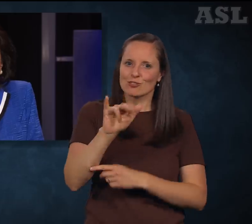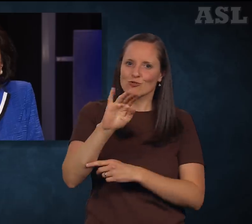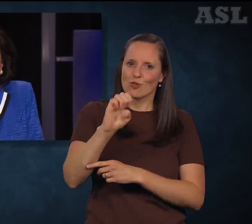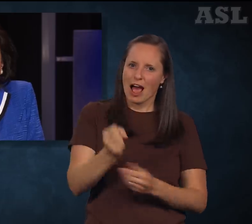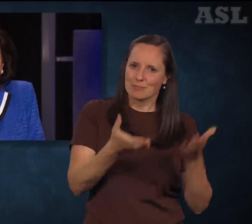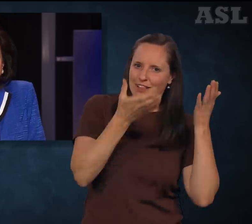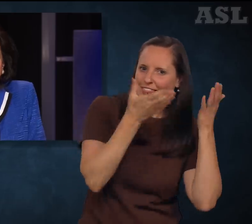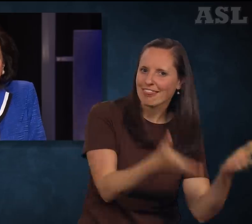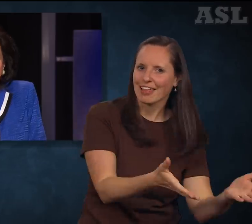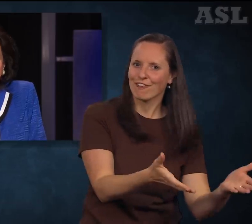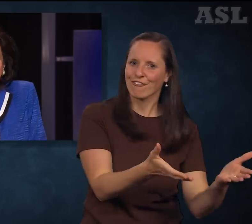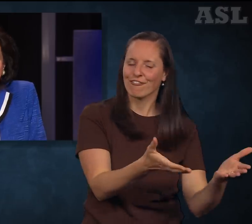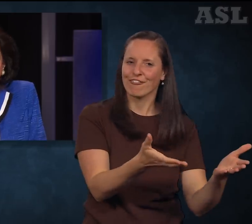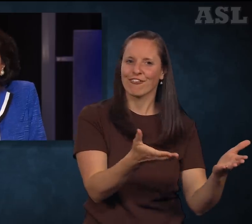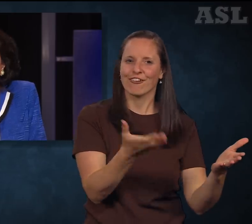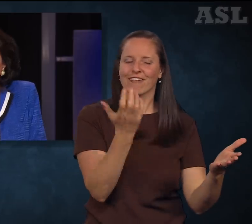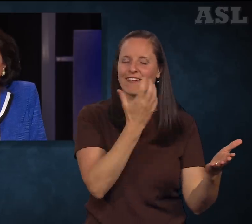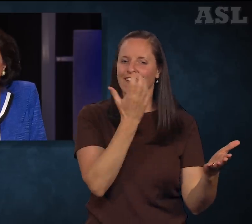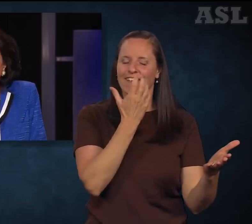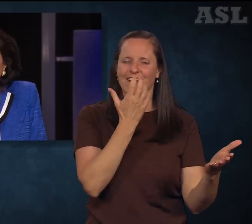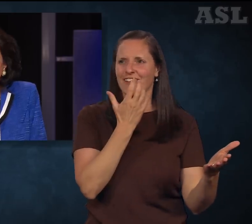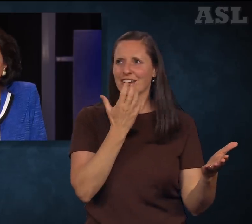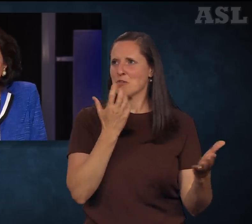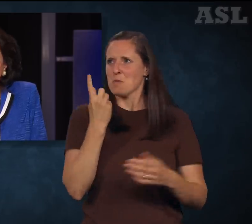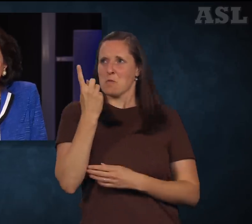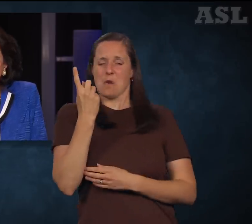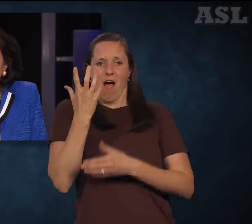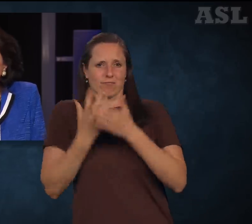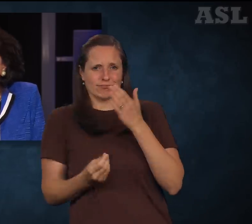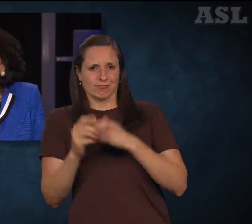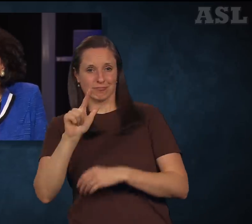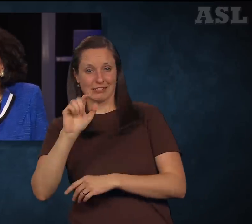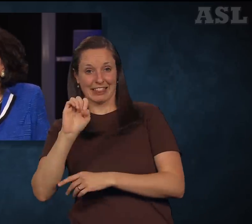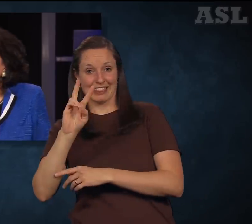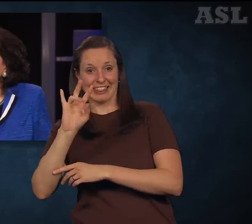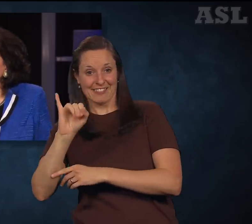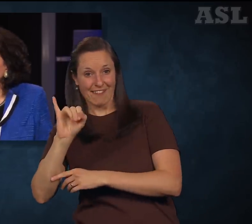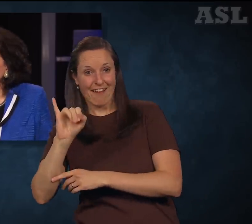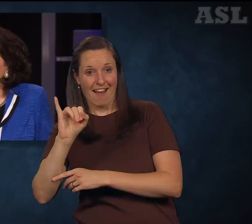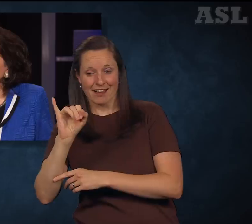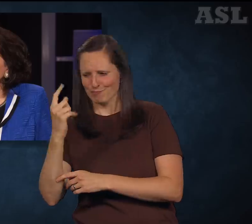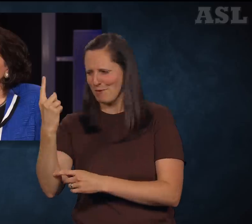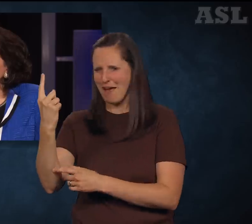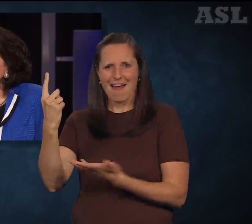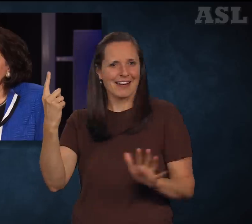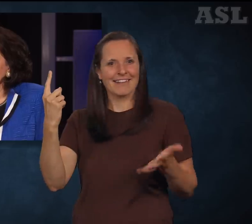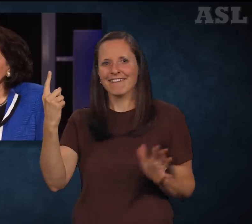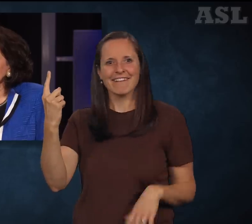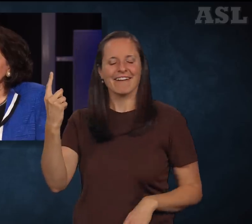THAT ONE ROOM!